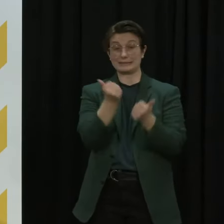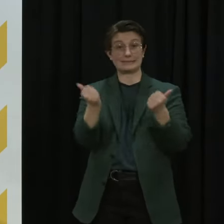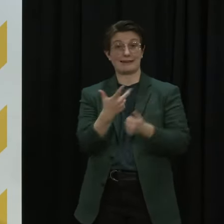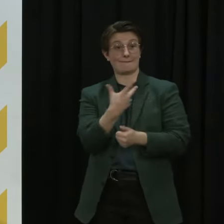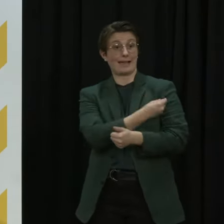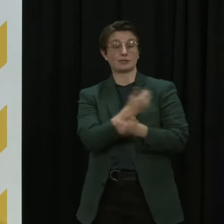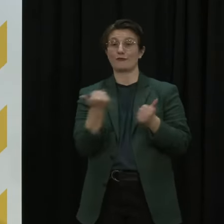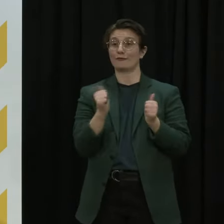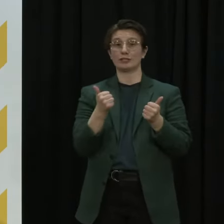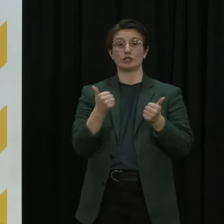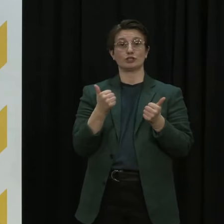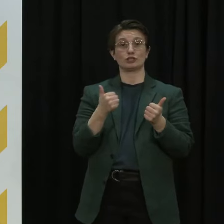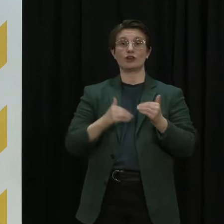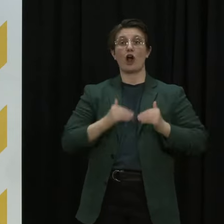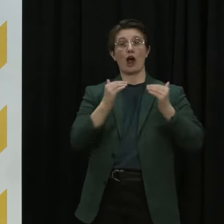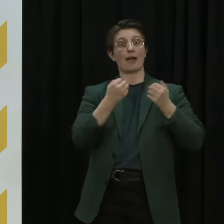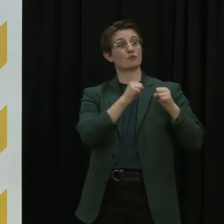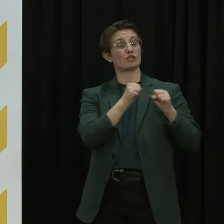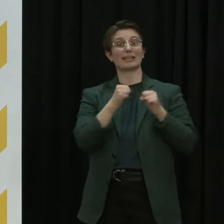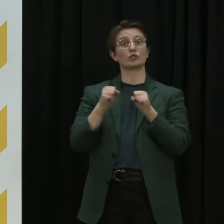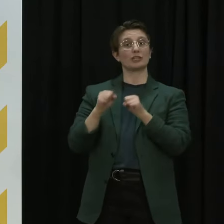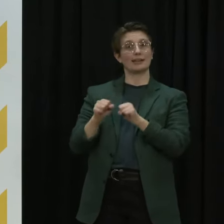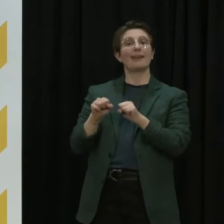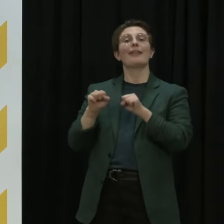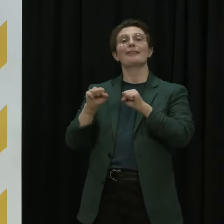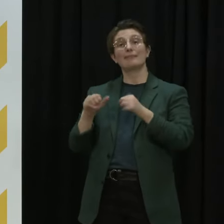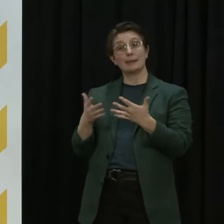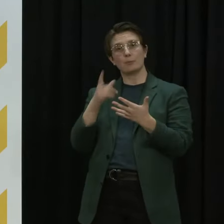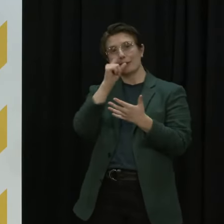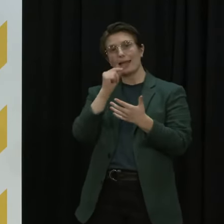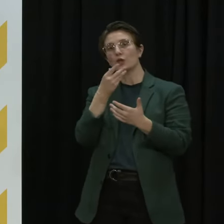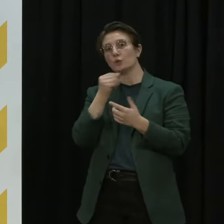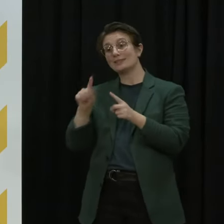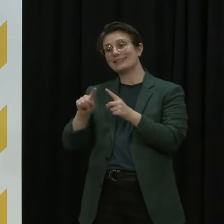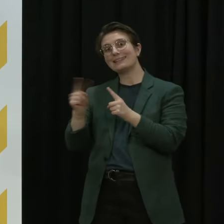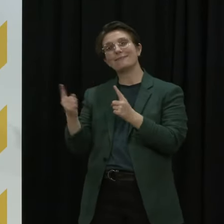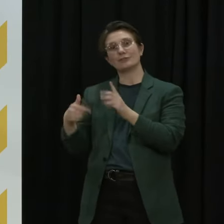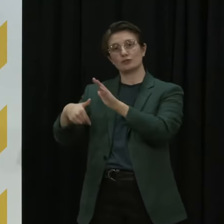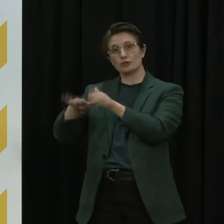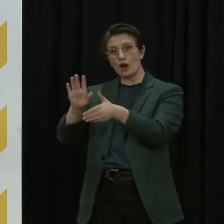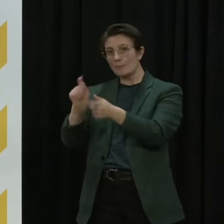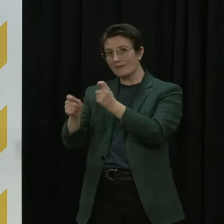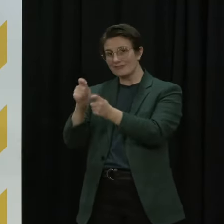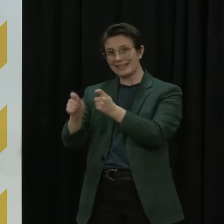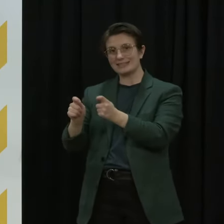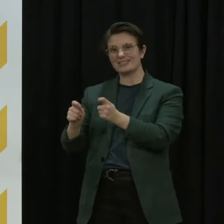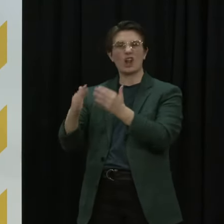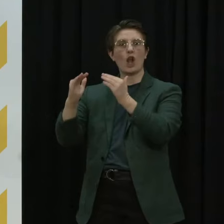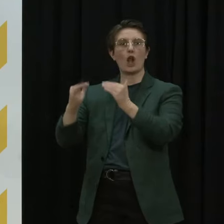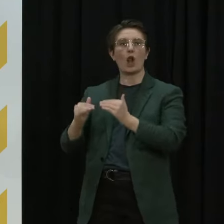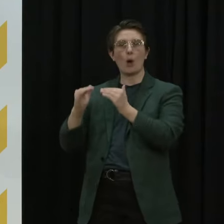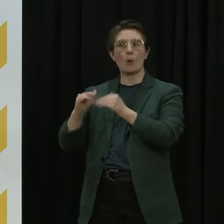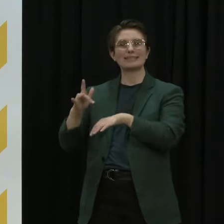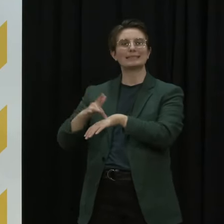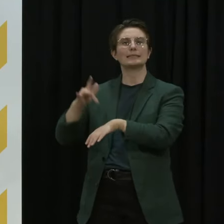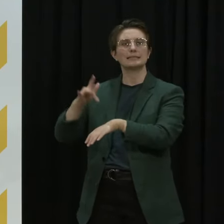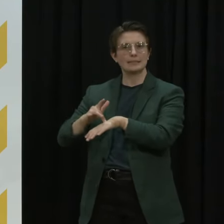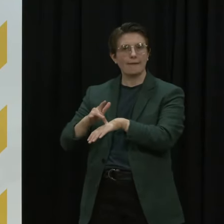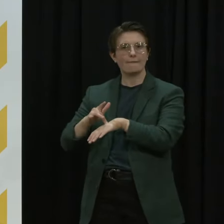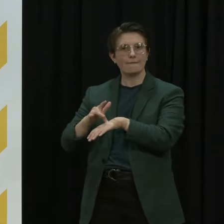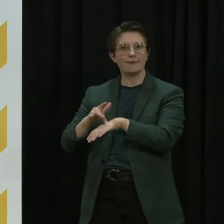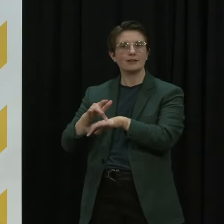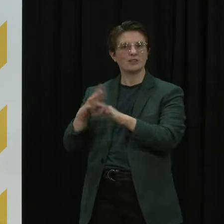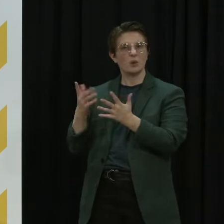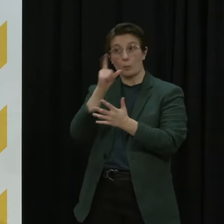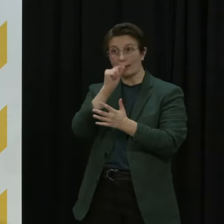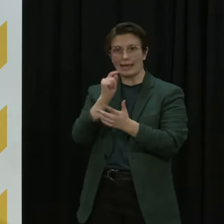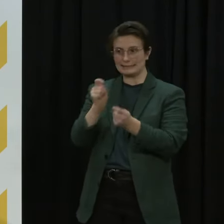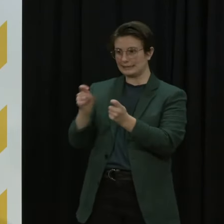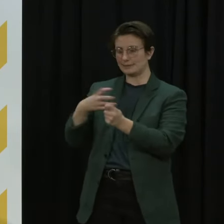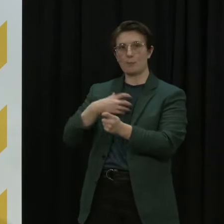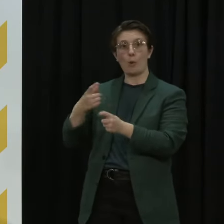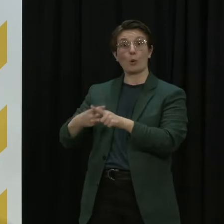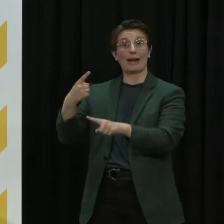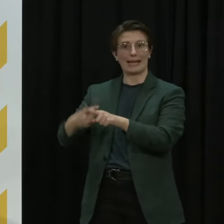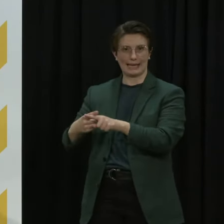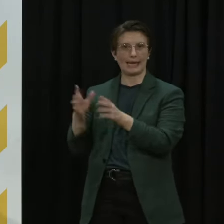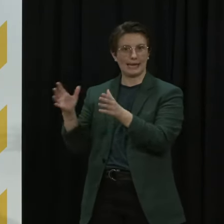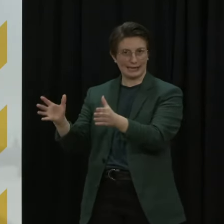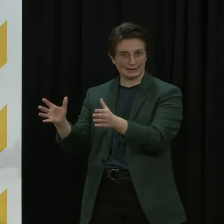environment.